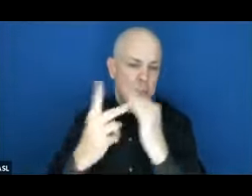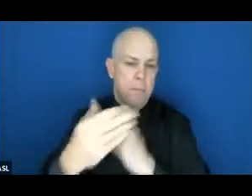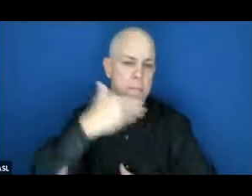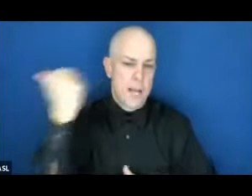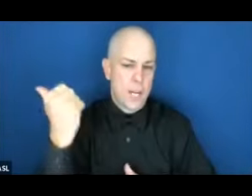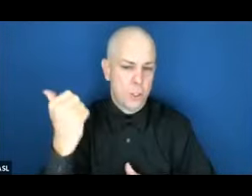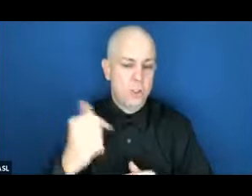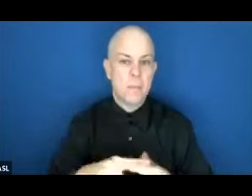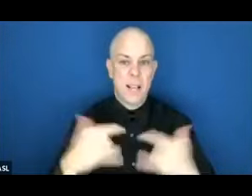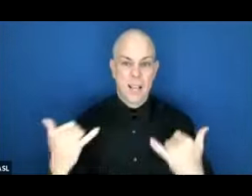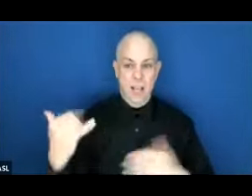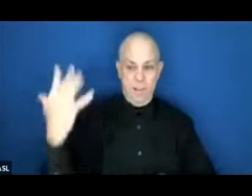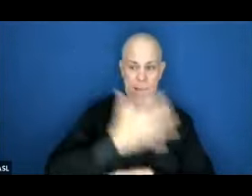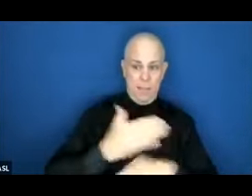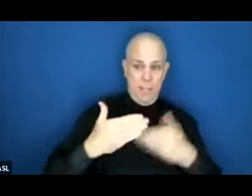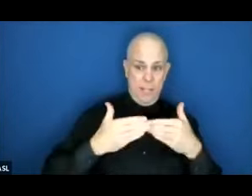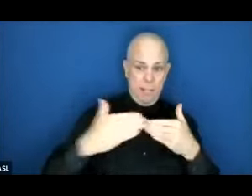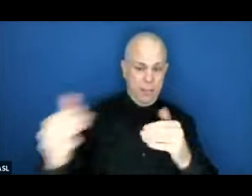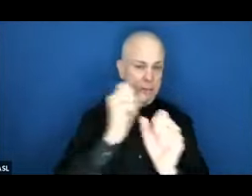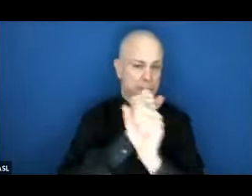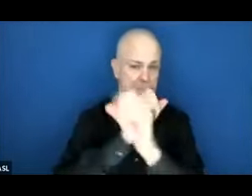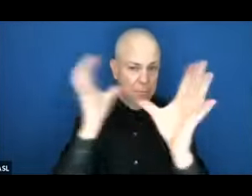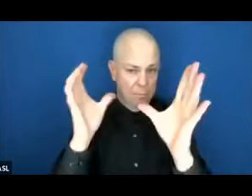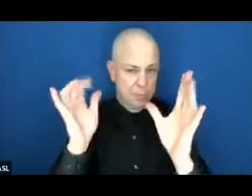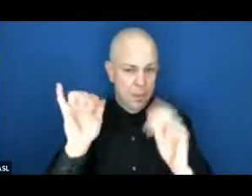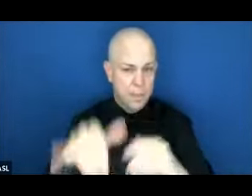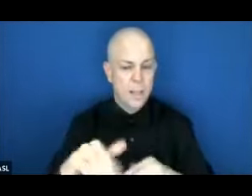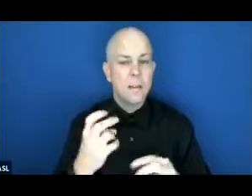fire weather conditions so with that that's your weather update